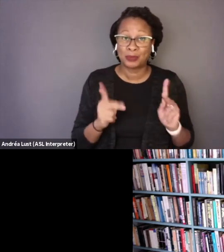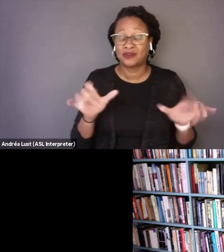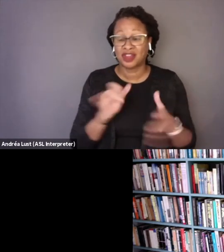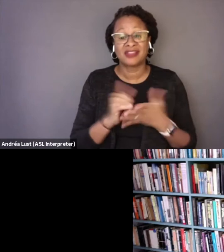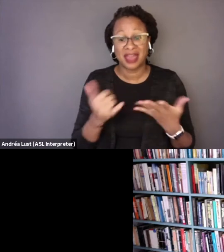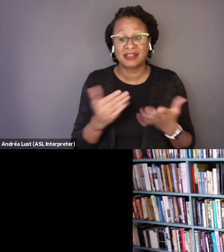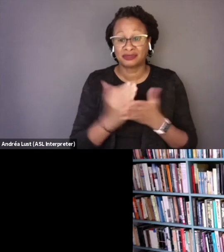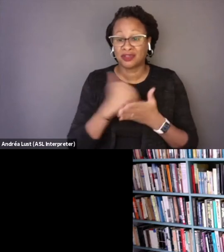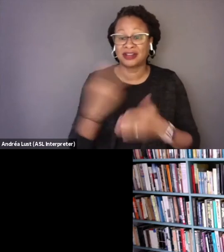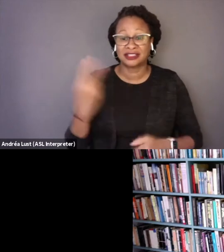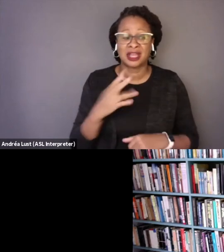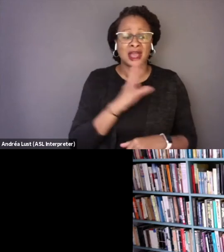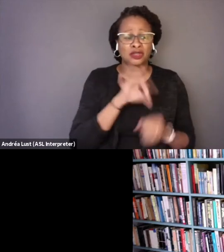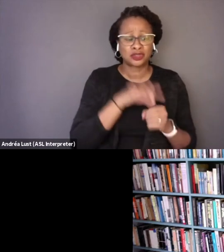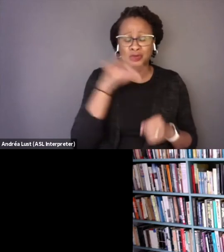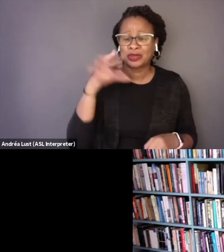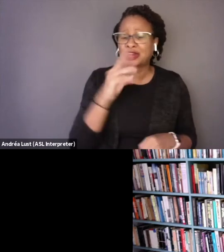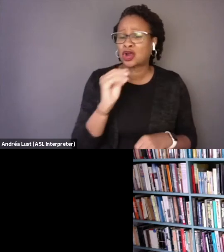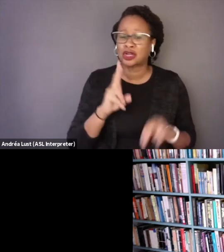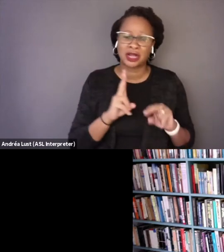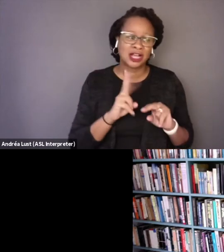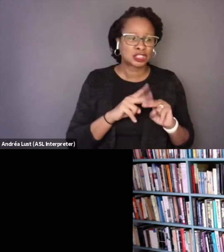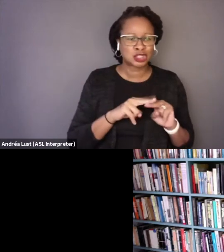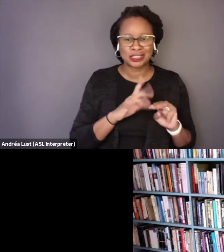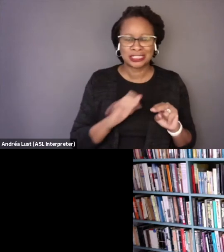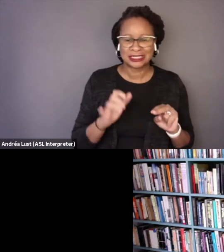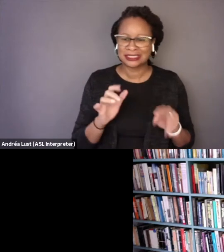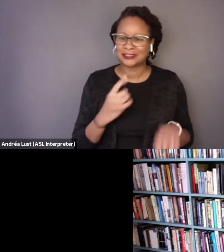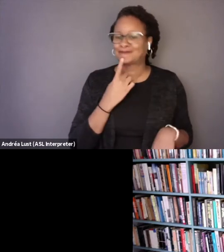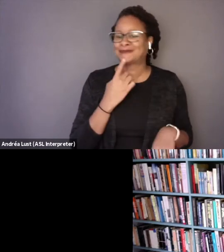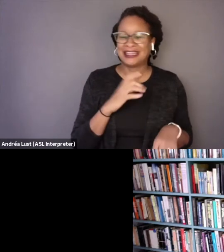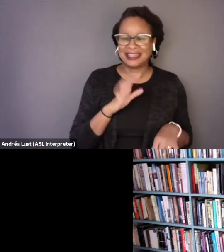and her faultiness and her leadership on board